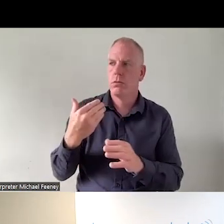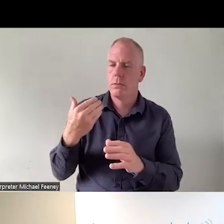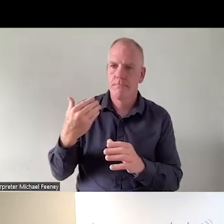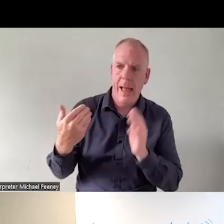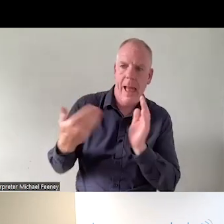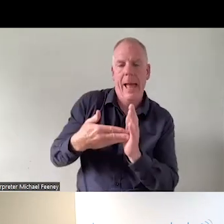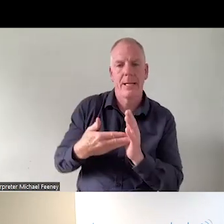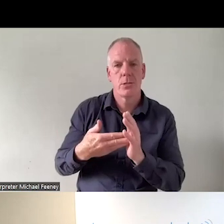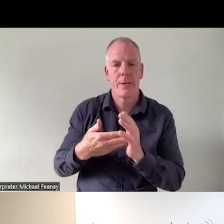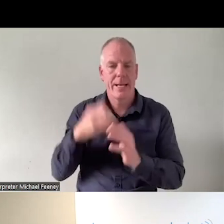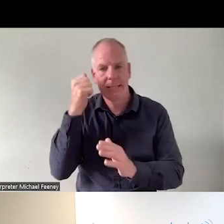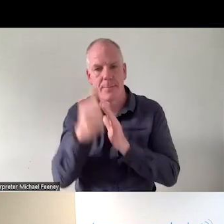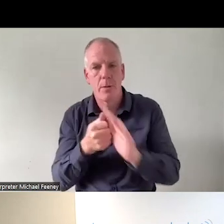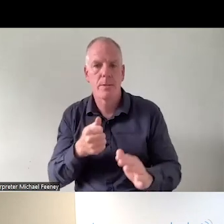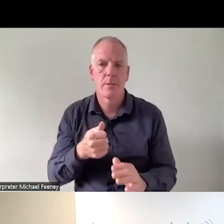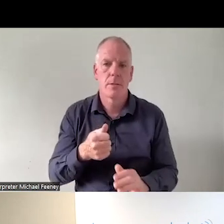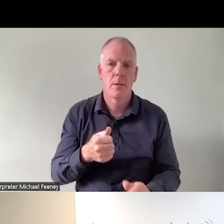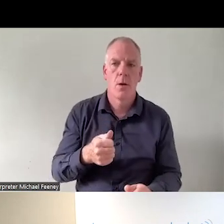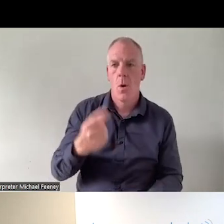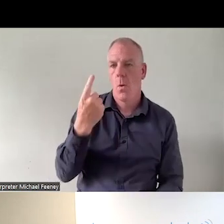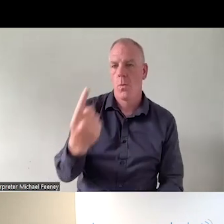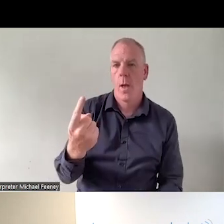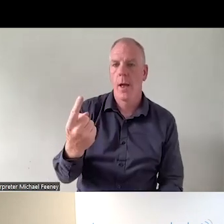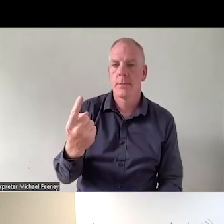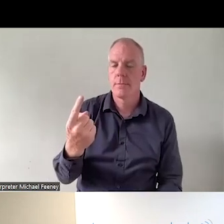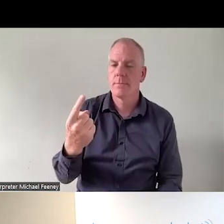So, in one potential scenario,